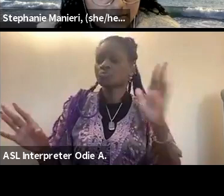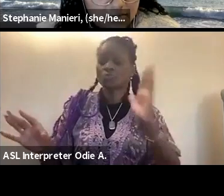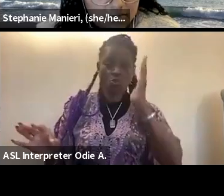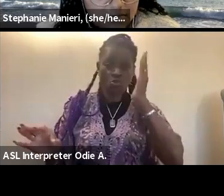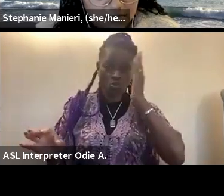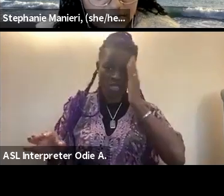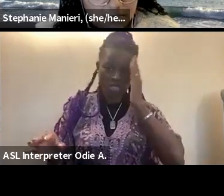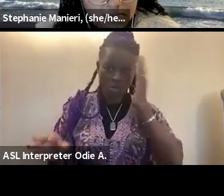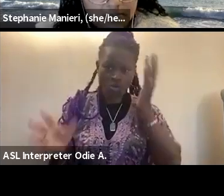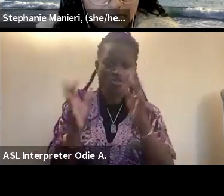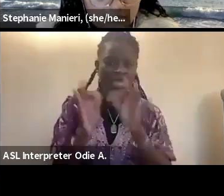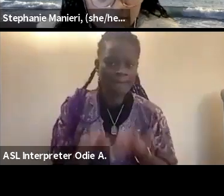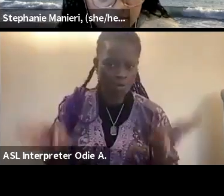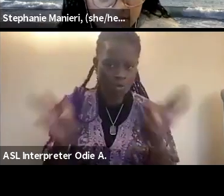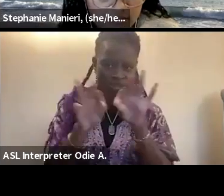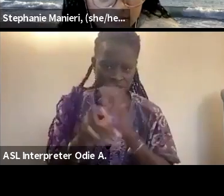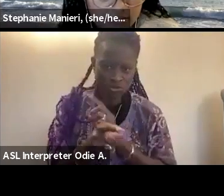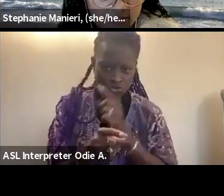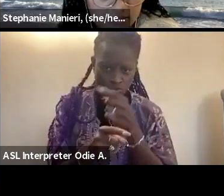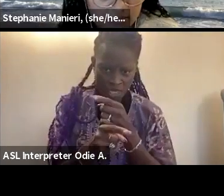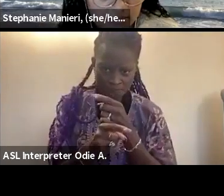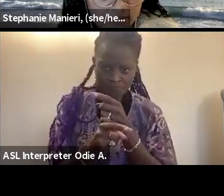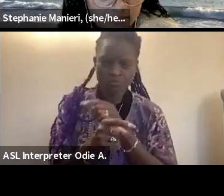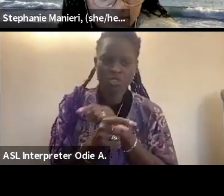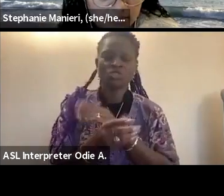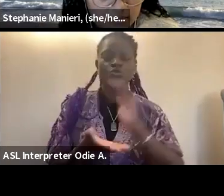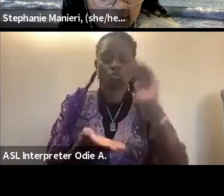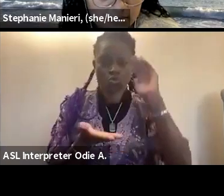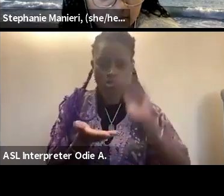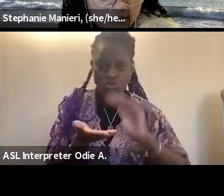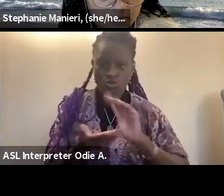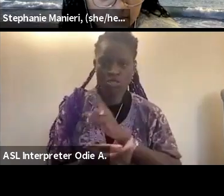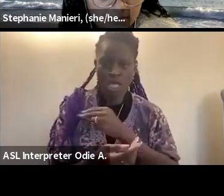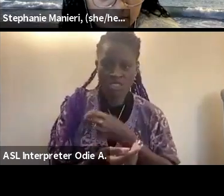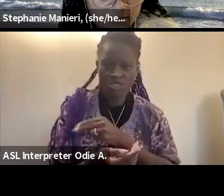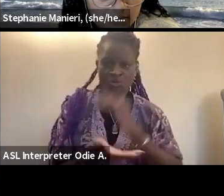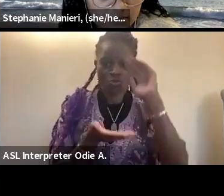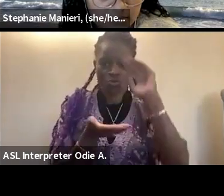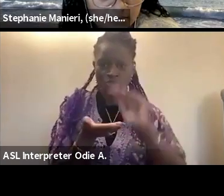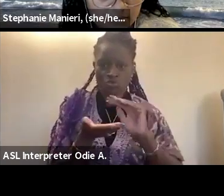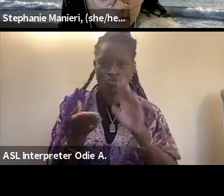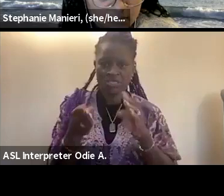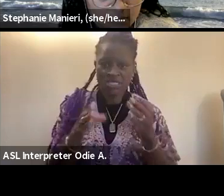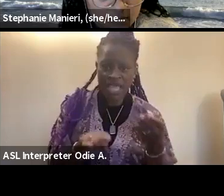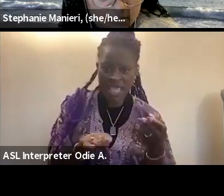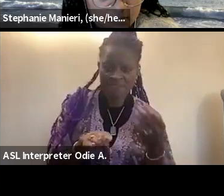in reducing hospitalizations reducing deaths, I just read on